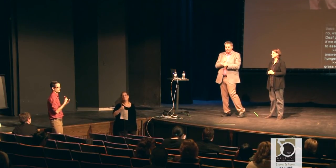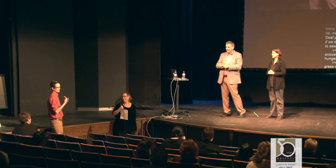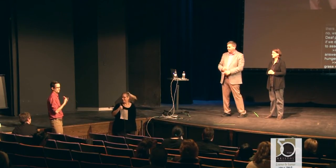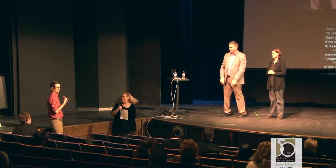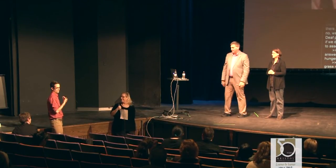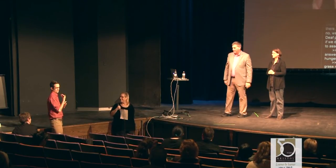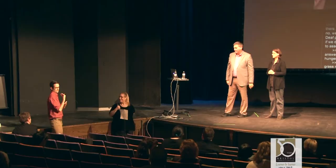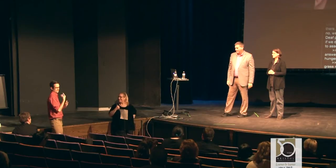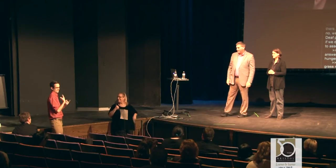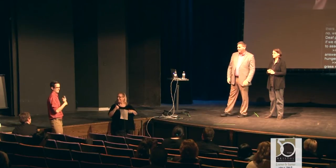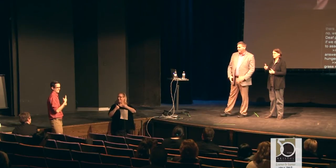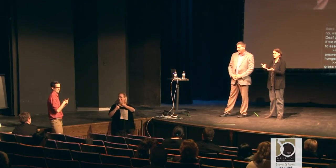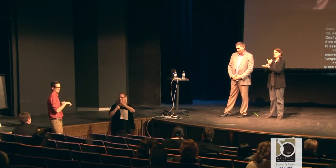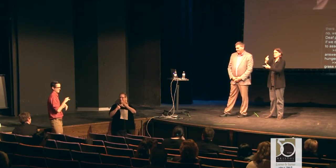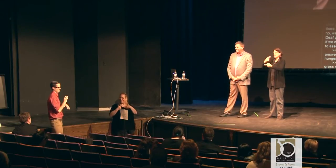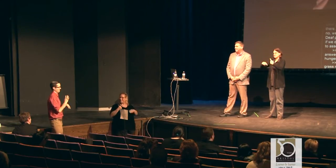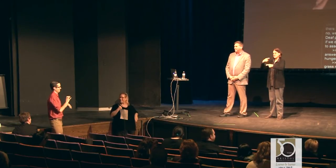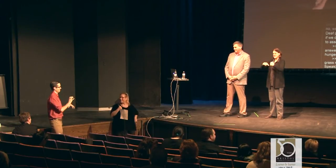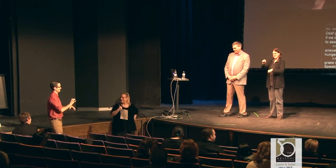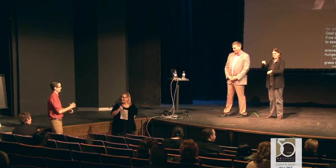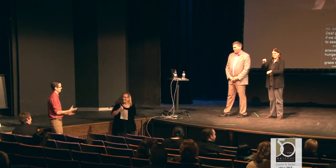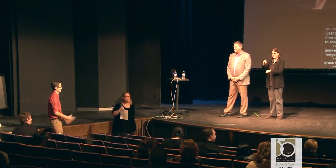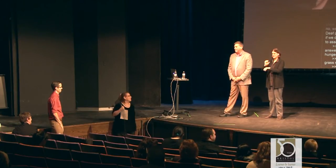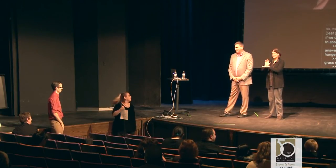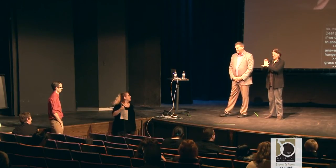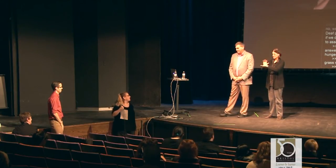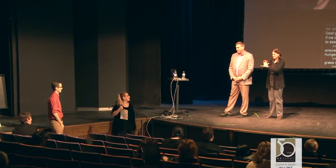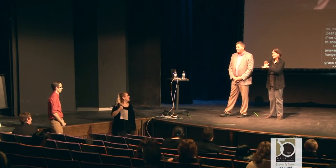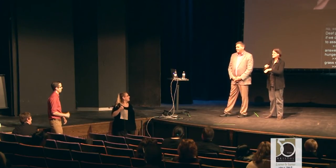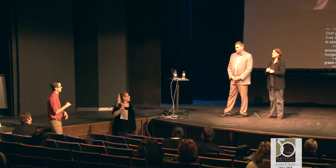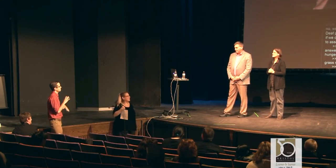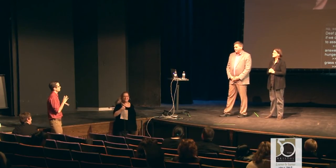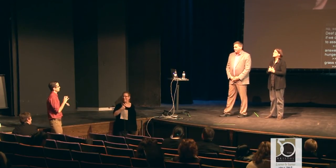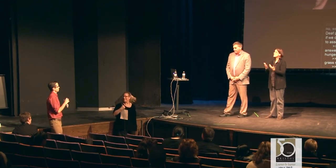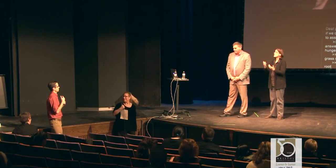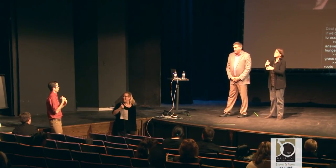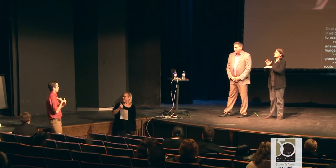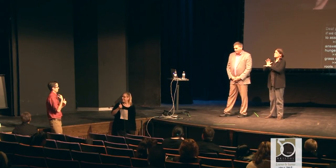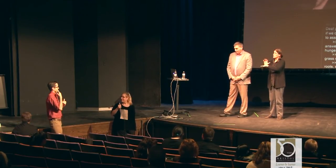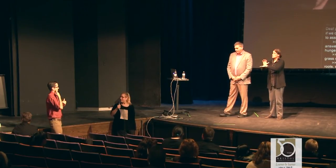That's a new sign. Grass roots, so you have learned a new sign tonight.